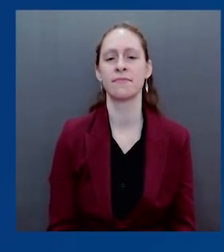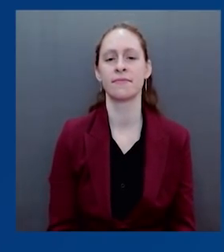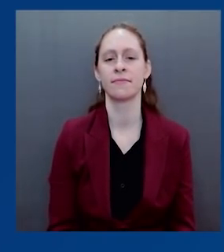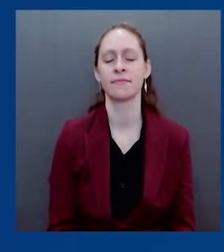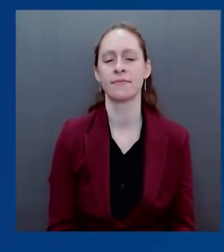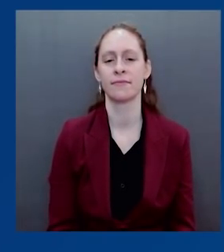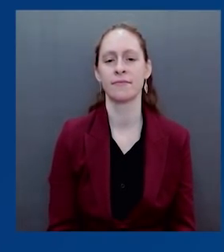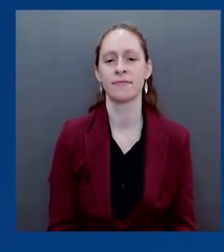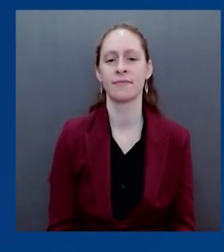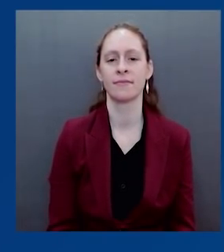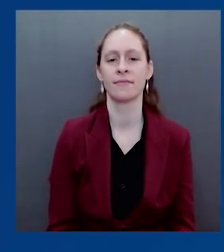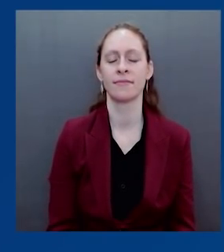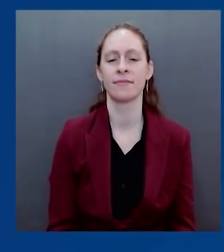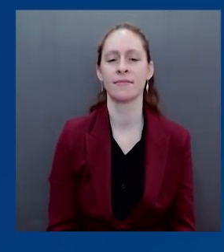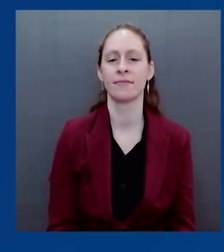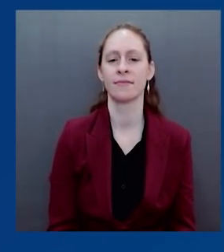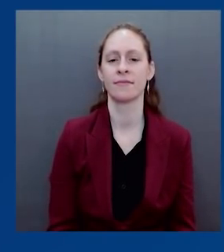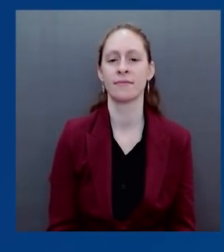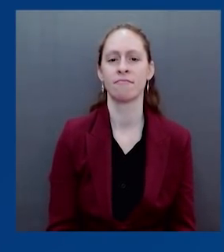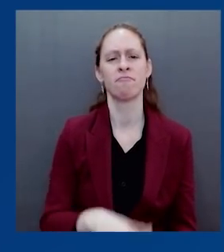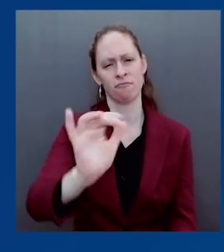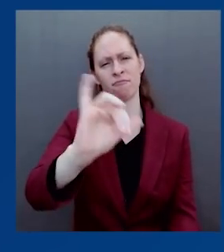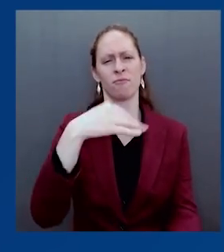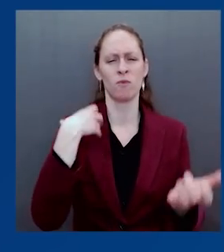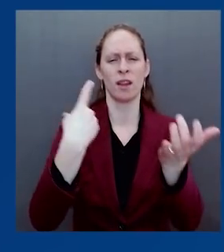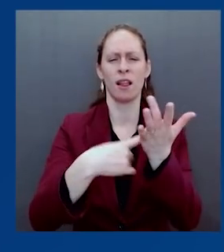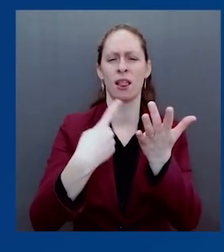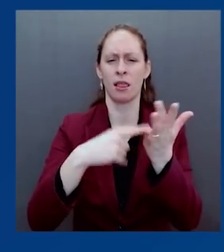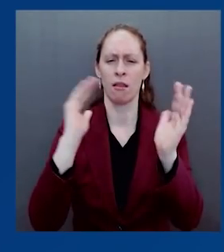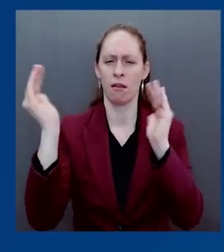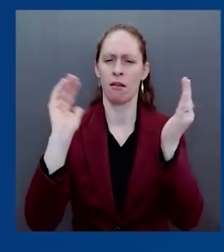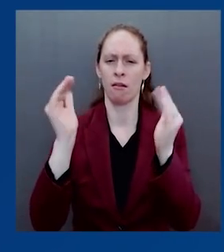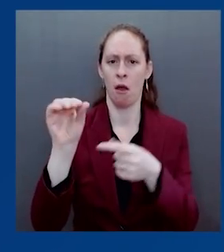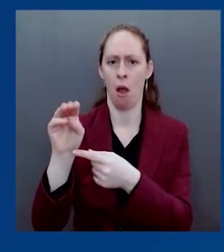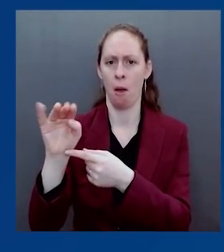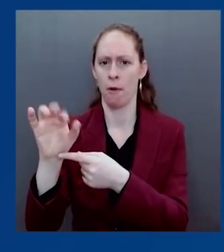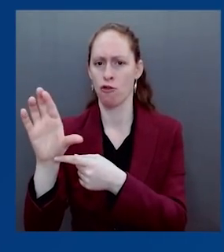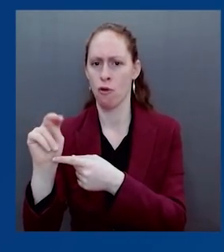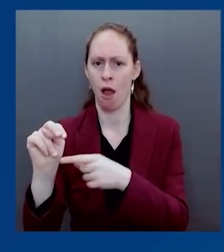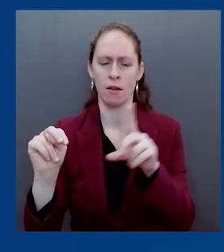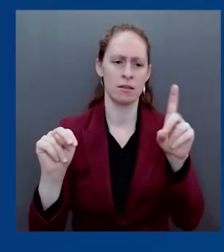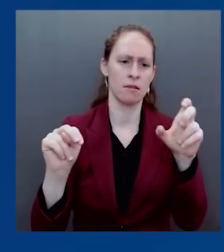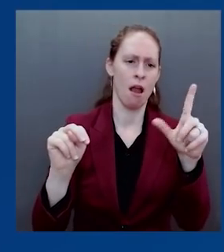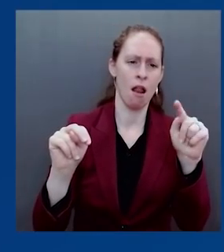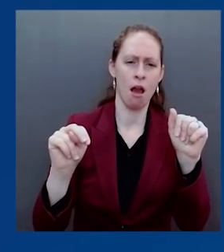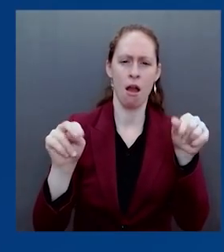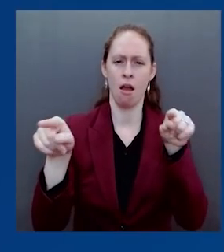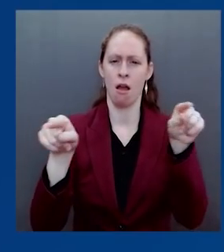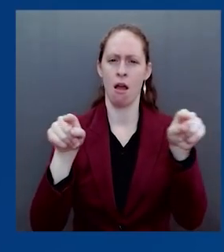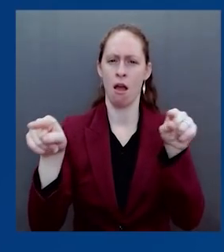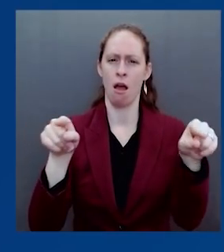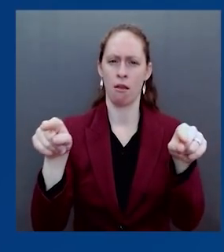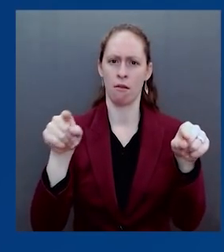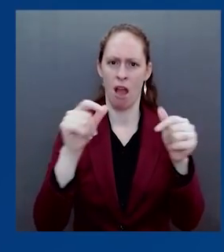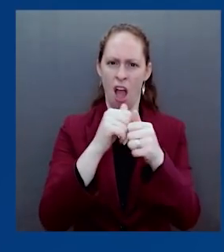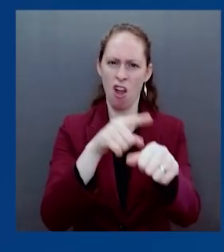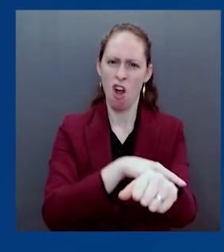stay compared to those with Delta. The duration of hospital stays was approximately 70 percent shorter,